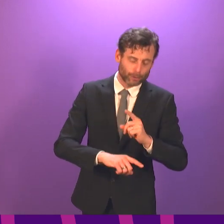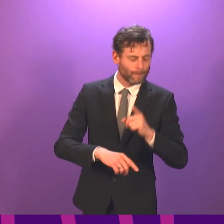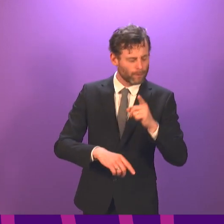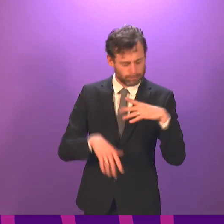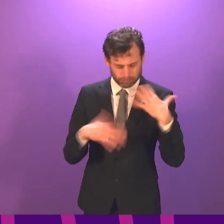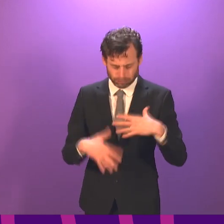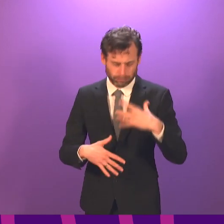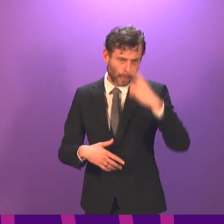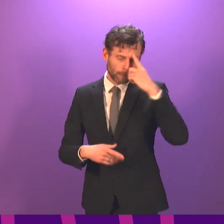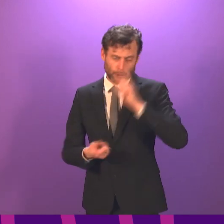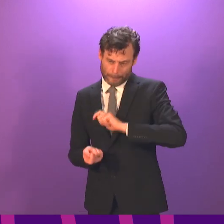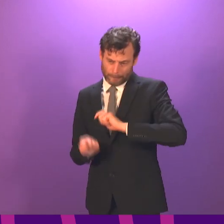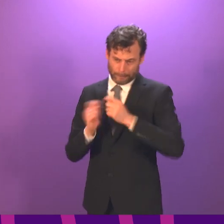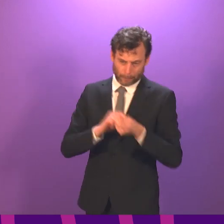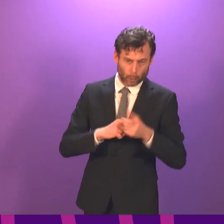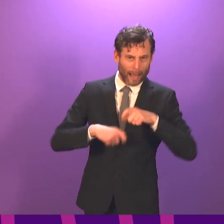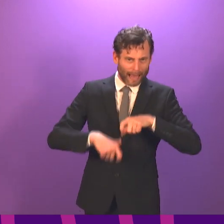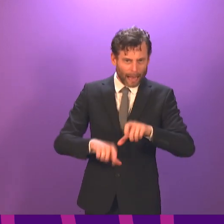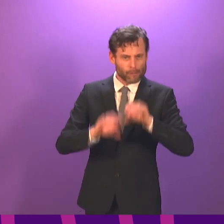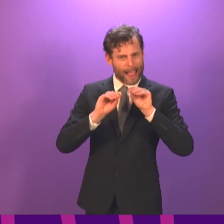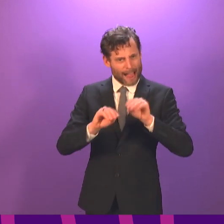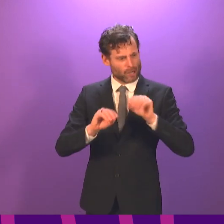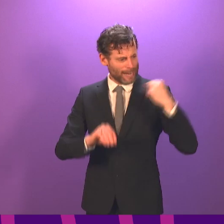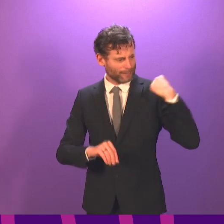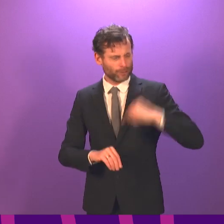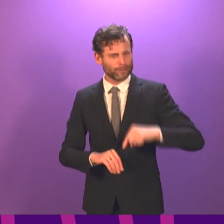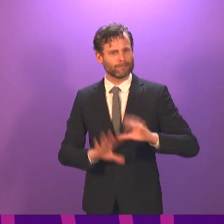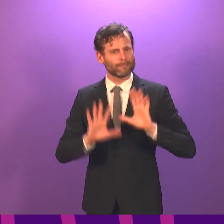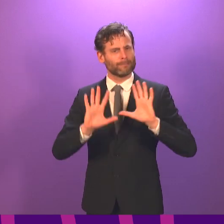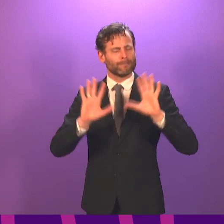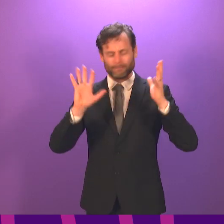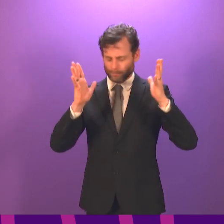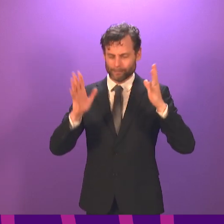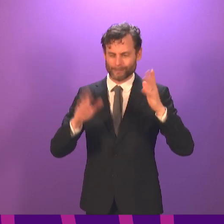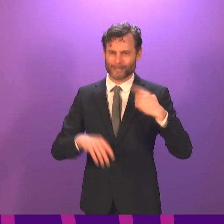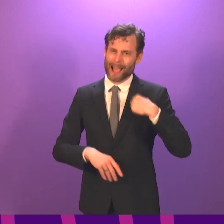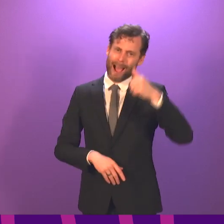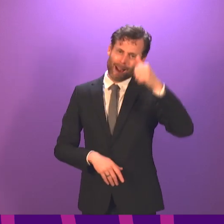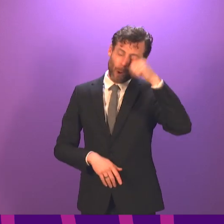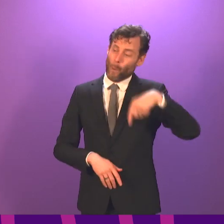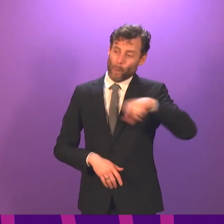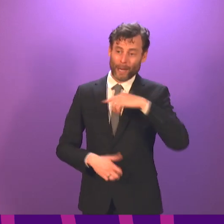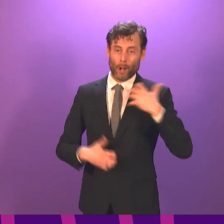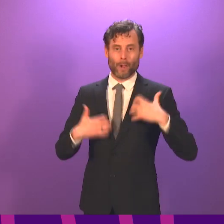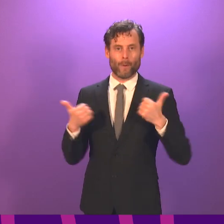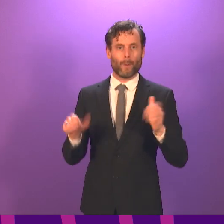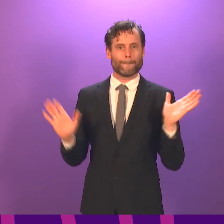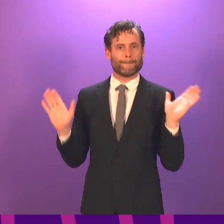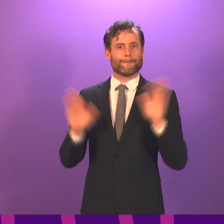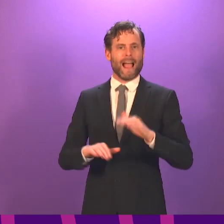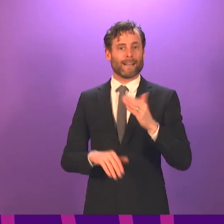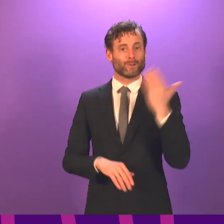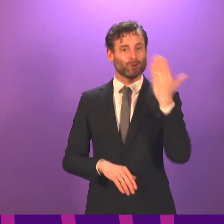that that has been done to support our children and young people in the past few months. I know that everyone is looking forward to having children back in the classroom as soon as